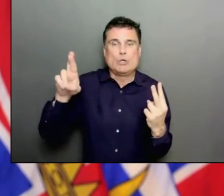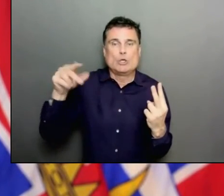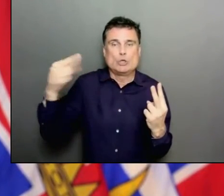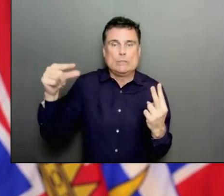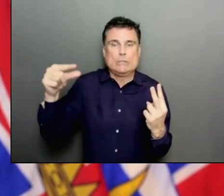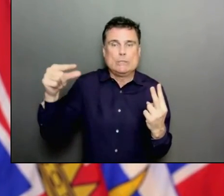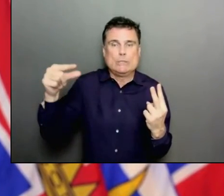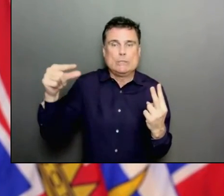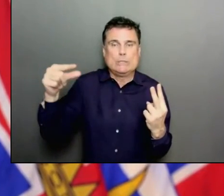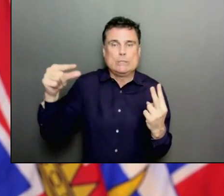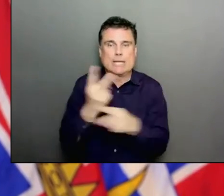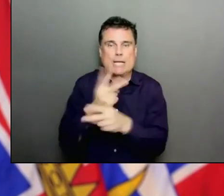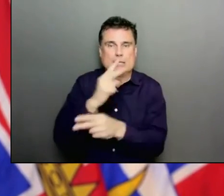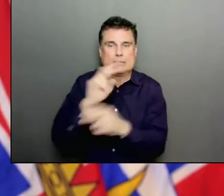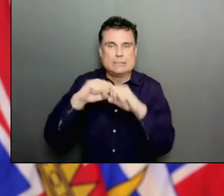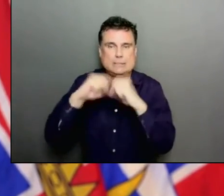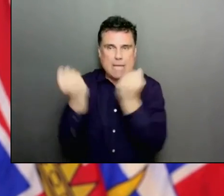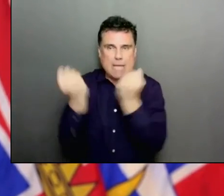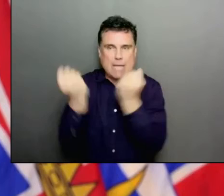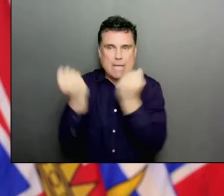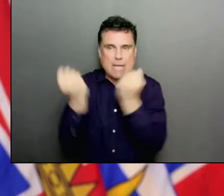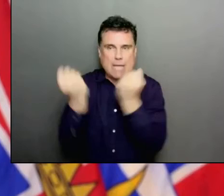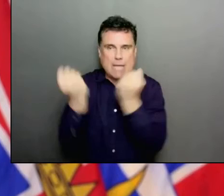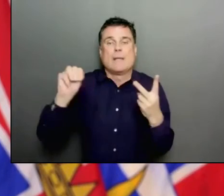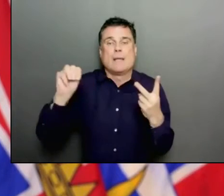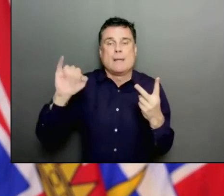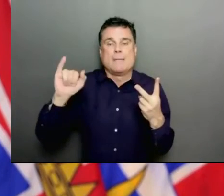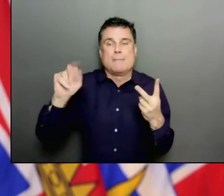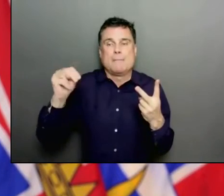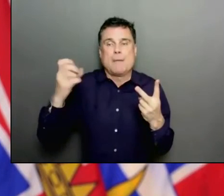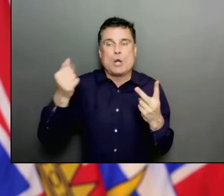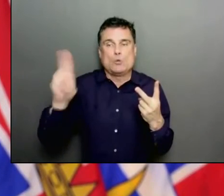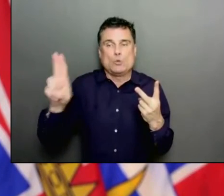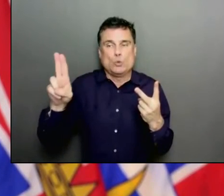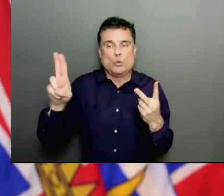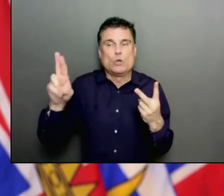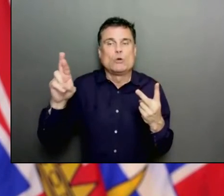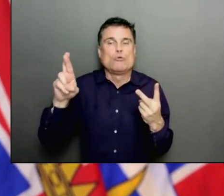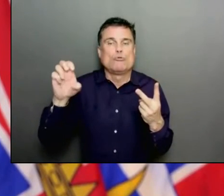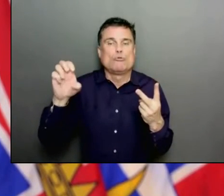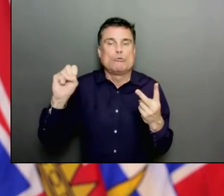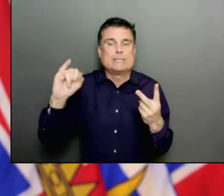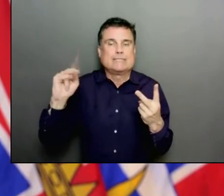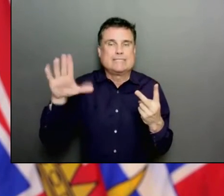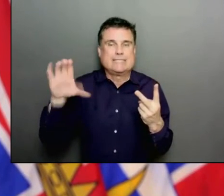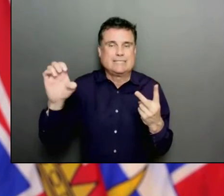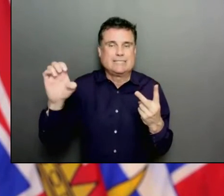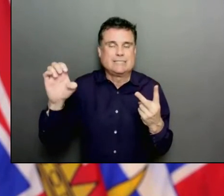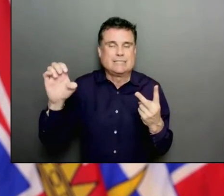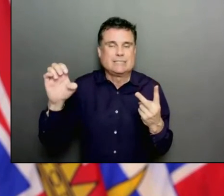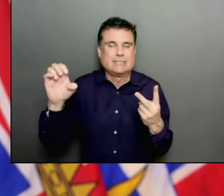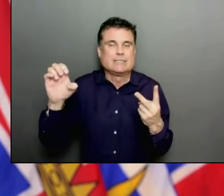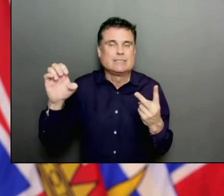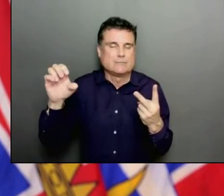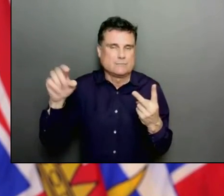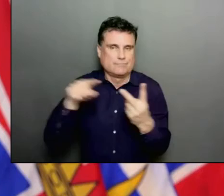including at the Falburn care centre. We know how challenging that outbreak has been